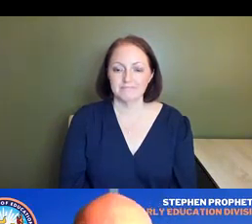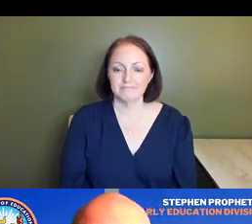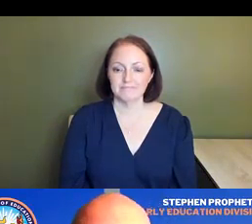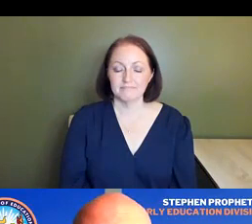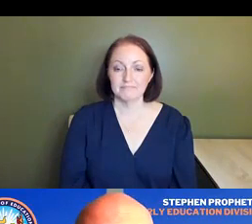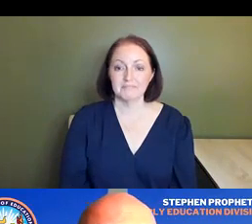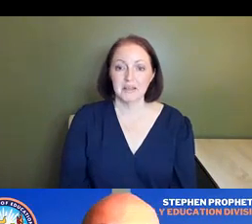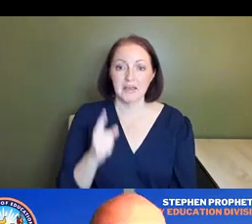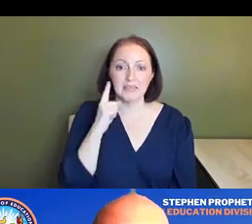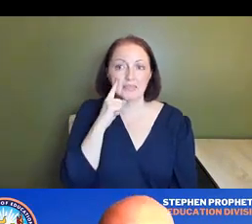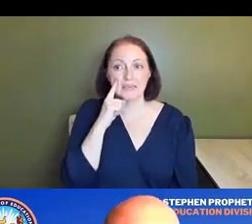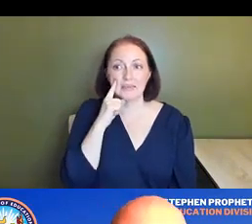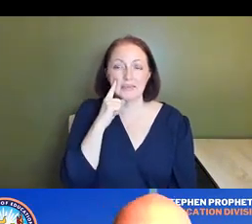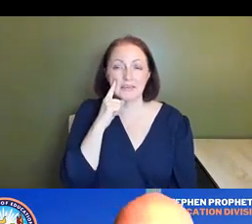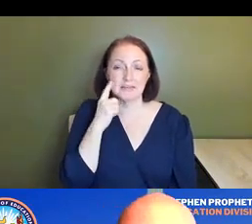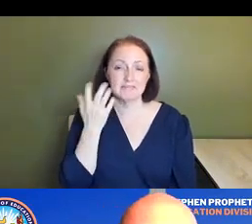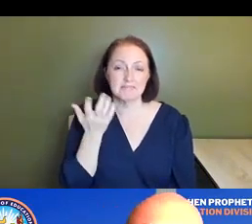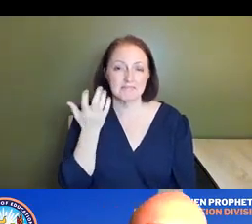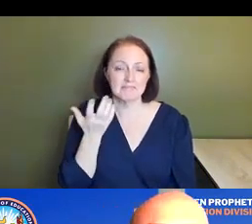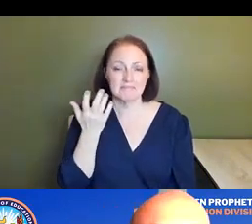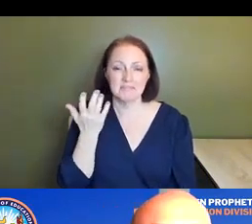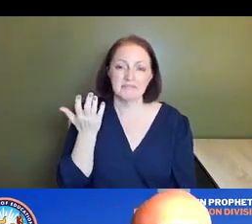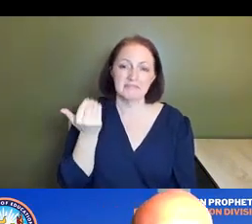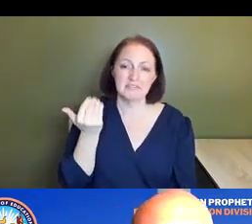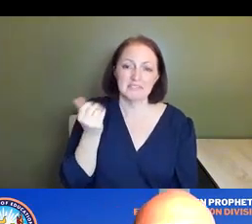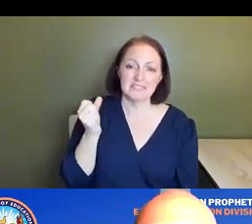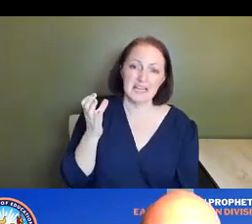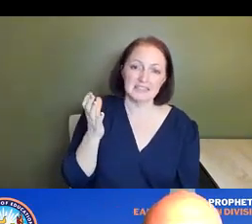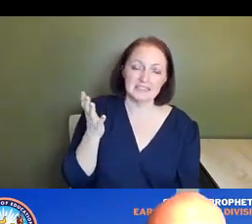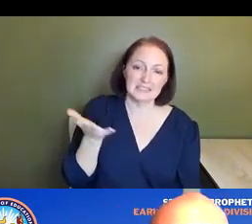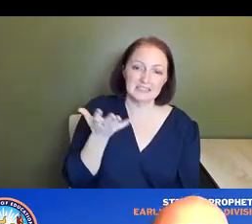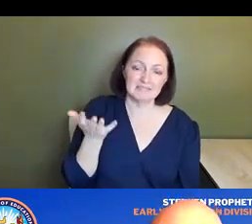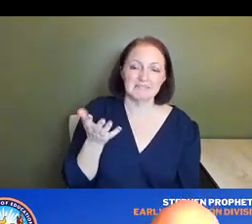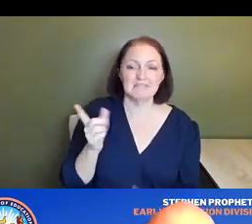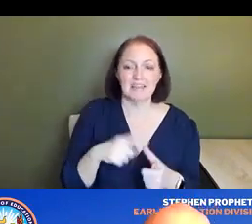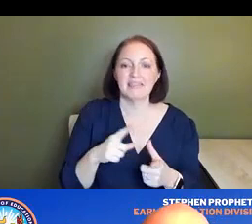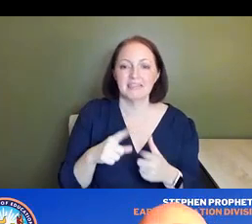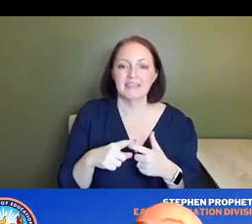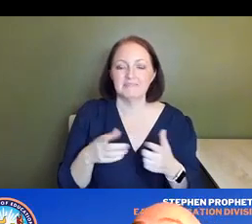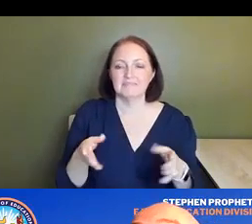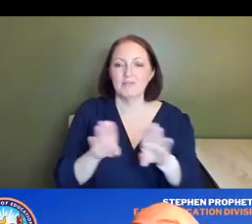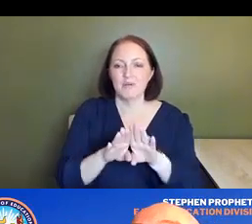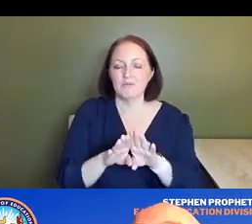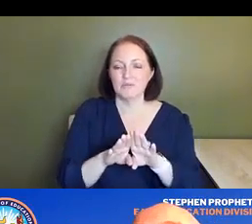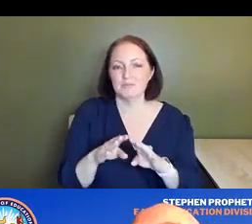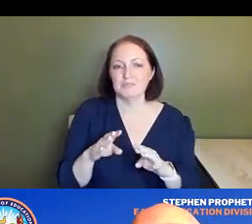to give this maybe another 15 seconds or so and then we'll go ahead and close the poll